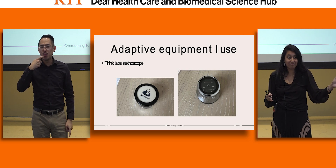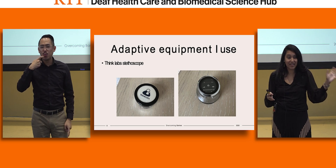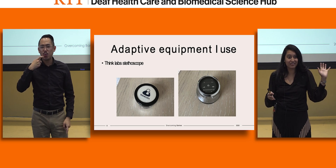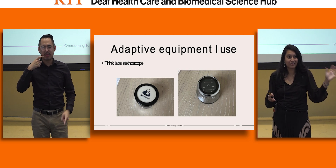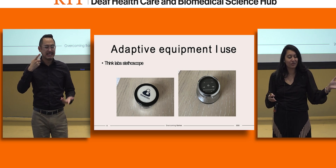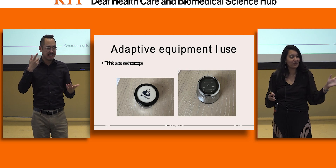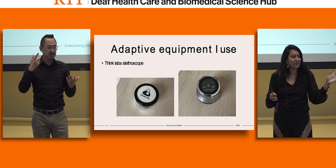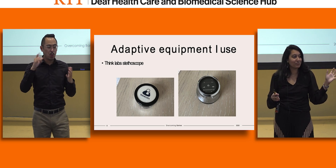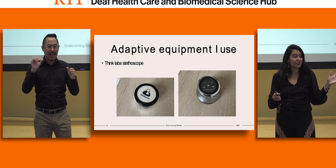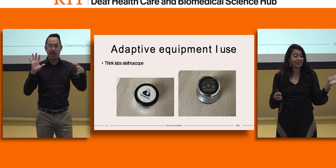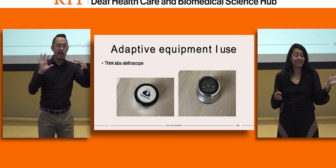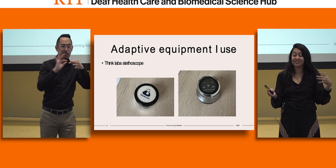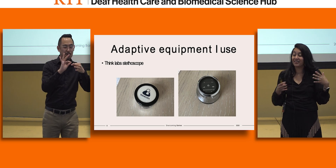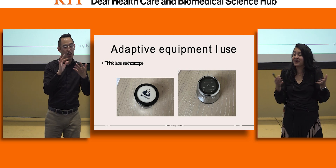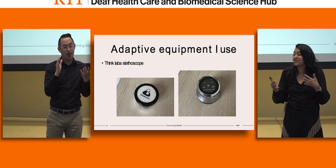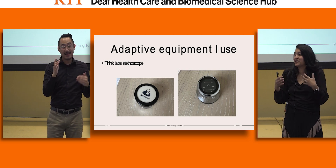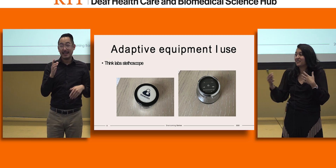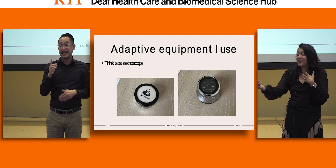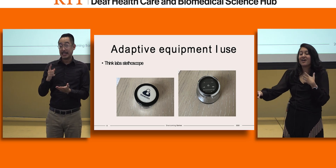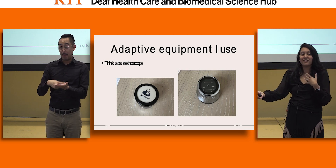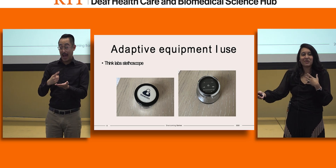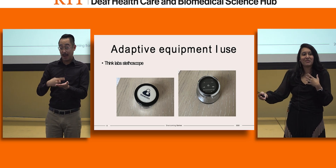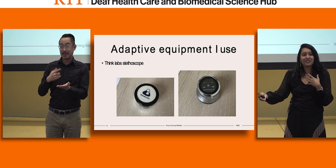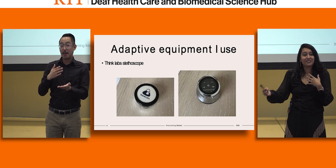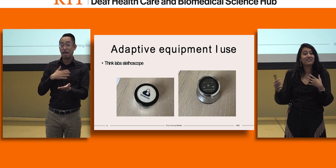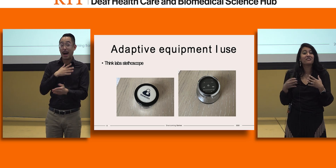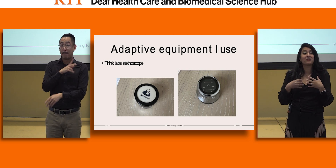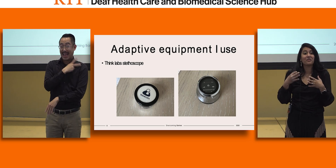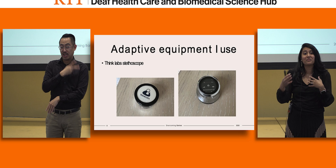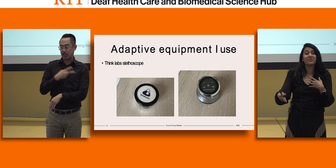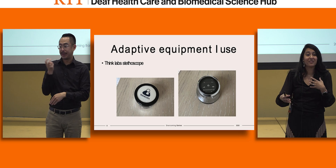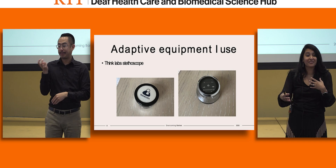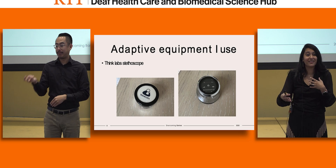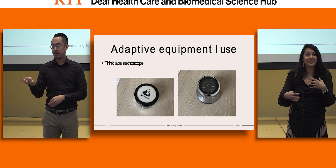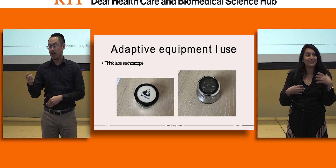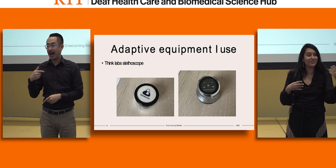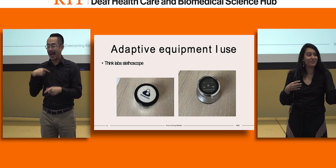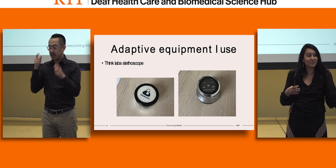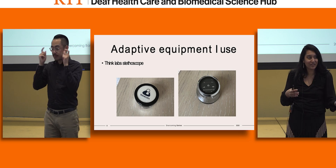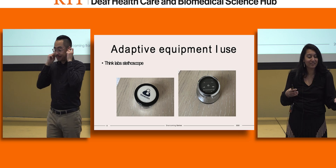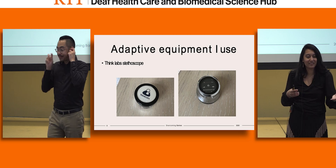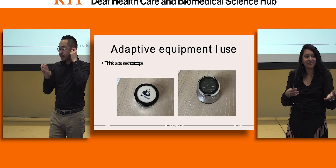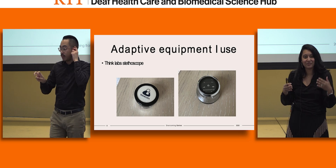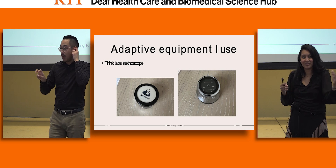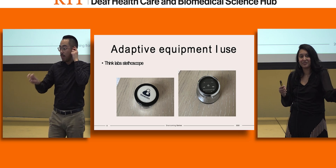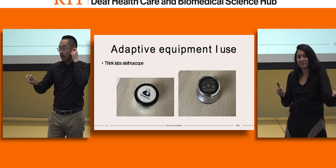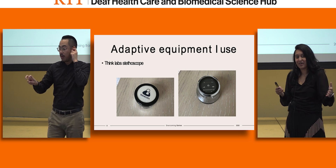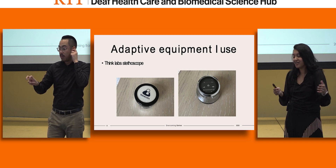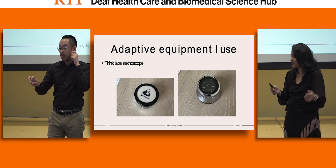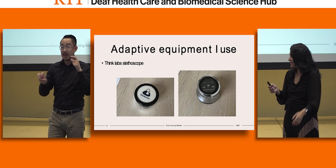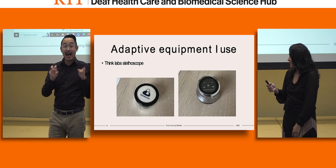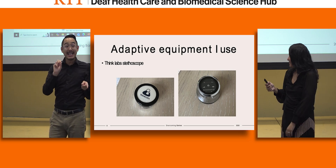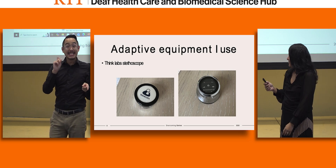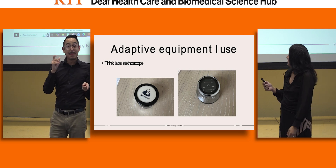and so I'm able to, actually-- I can even have my patients hear their own heart sounds and their own lung sounds when I do that.